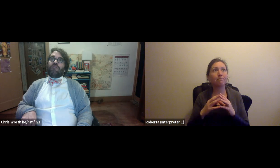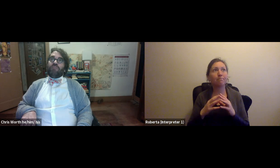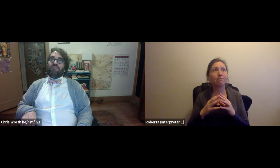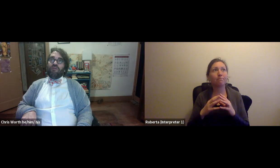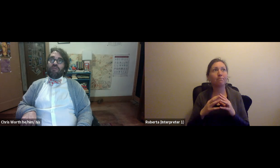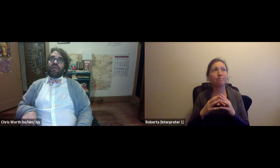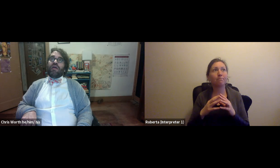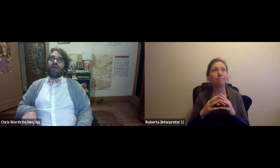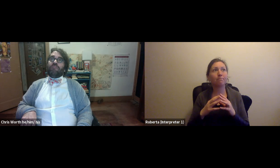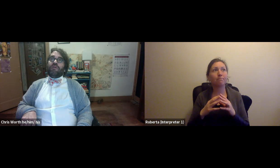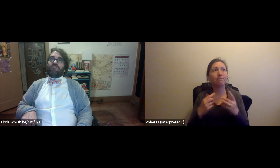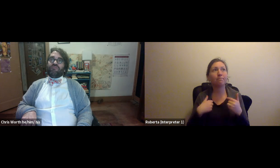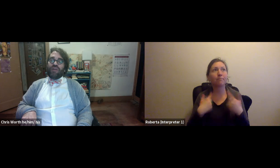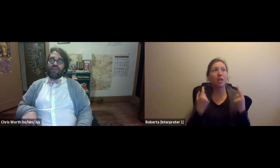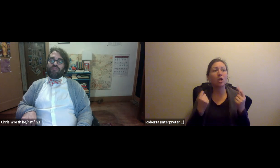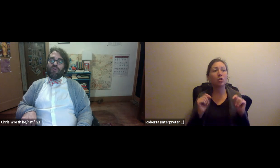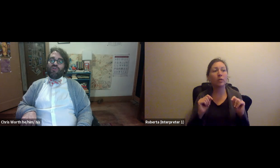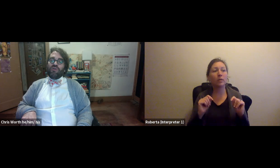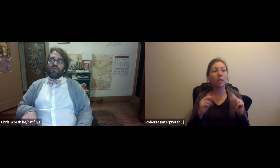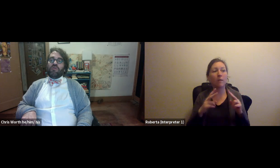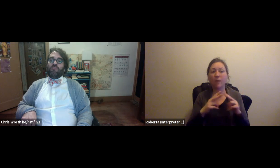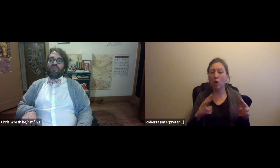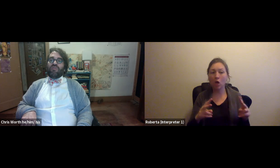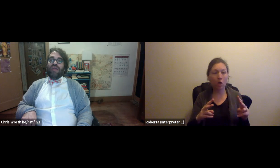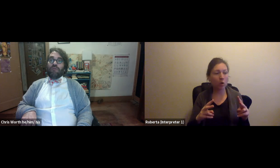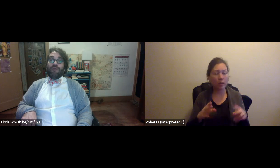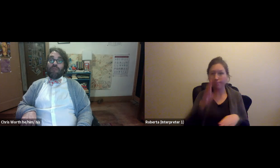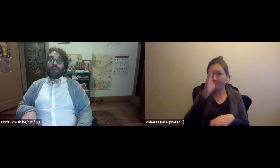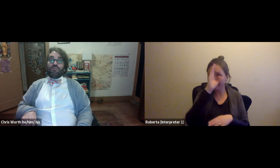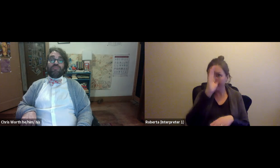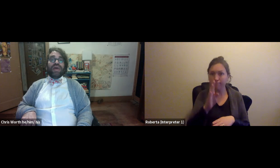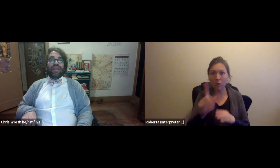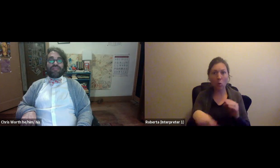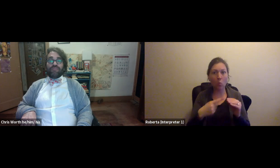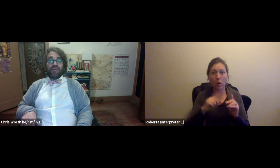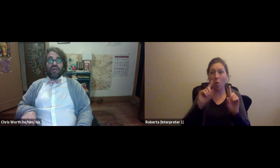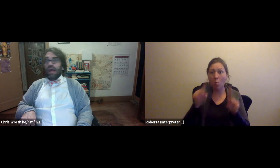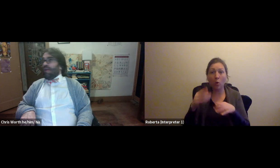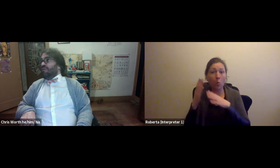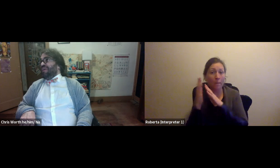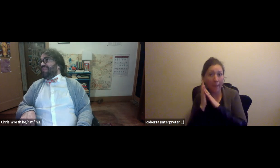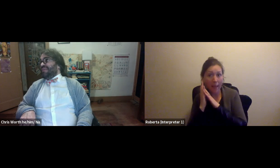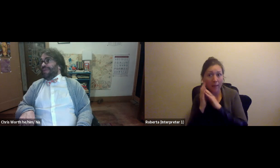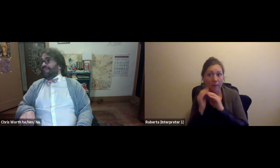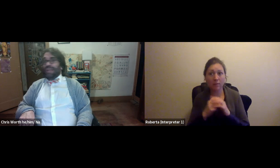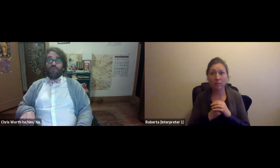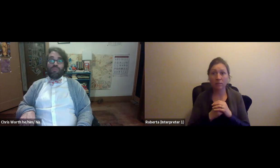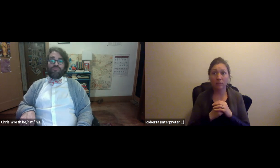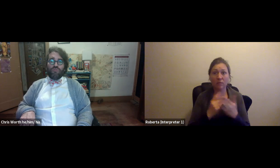be very straight forward with when I want to go to bed. I go to bed sometimes an hour before